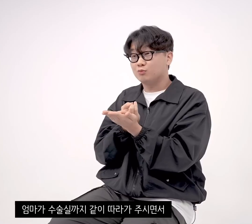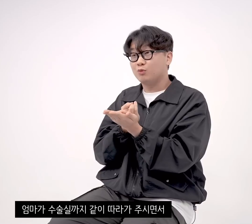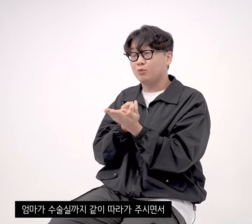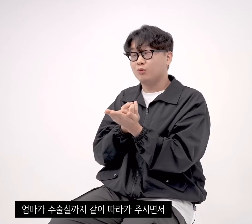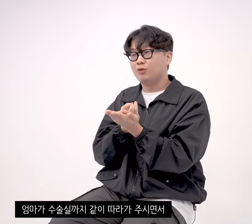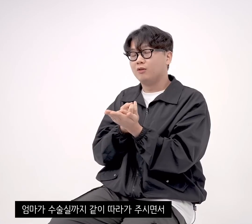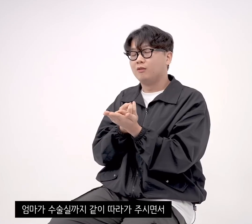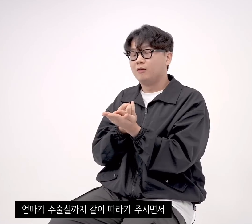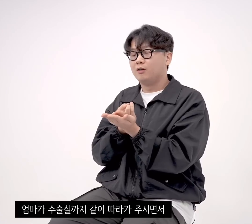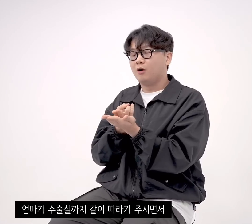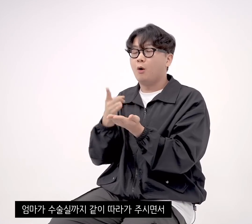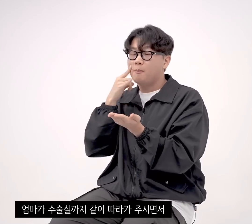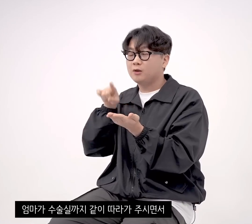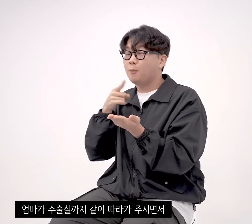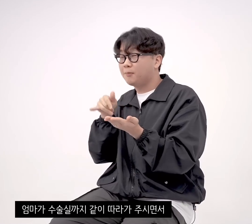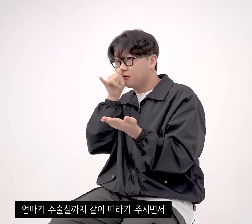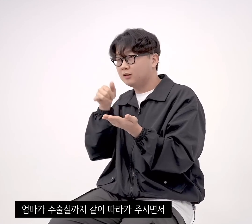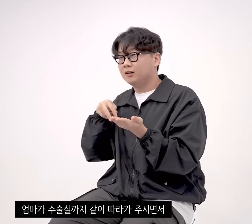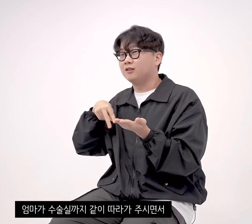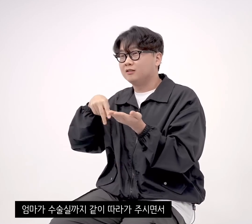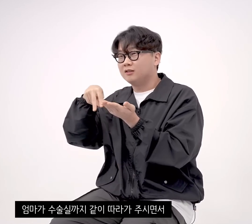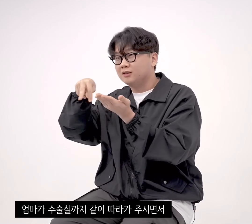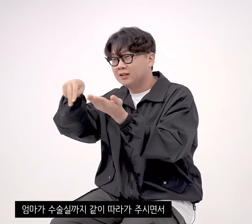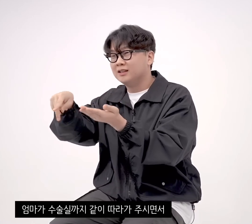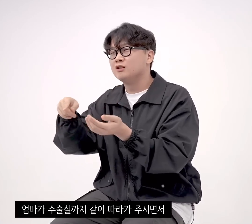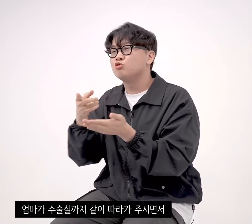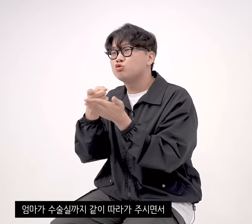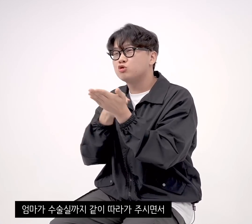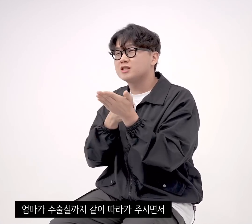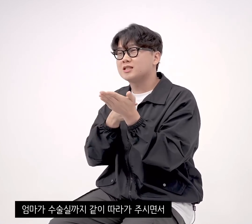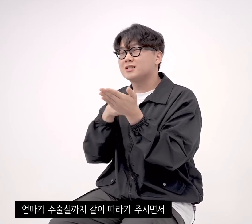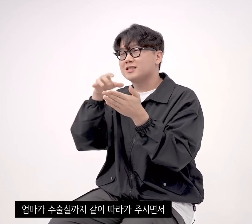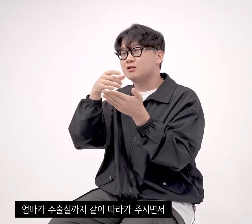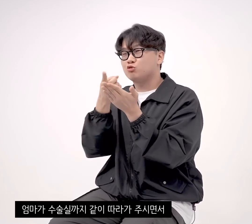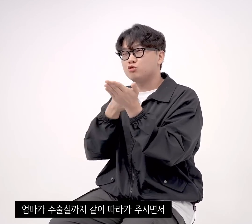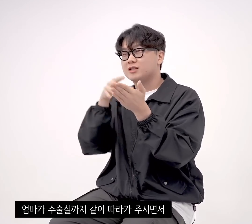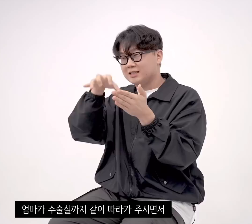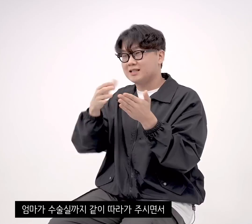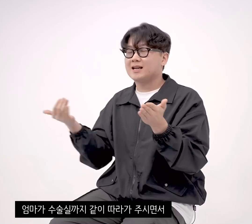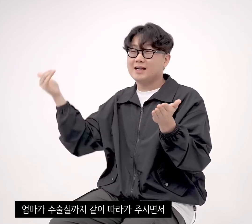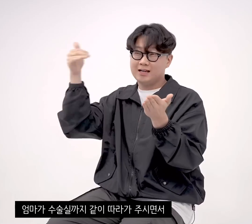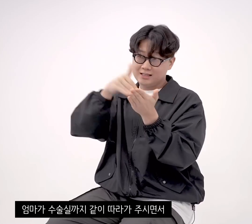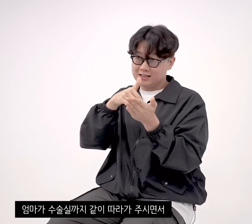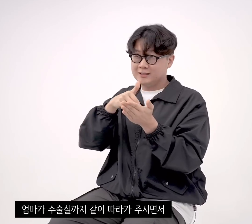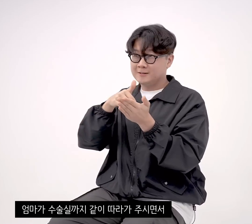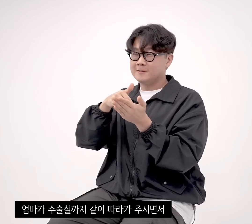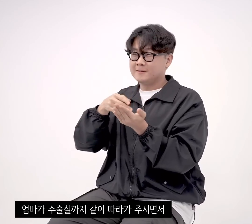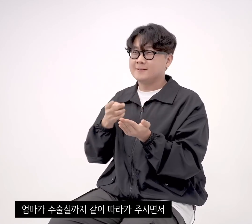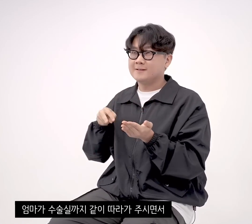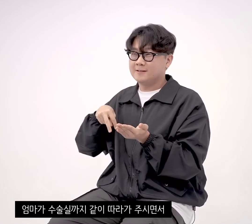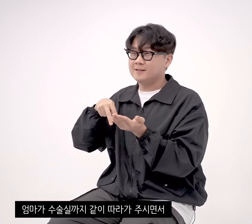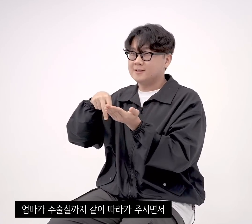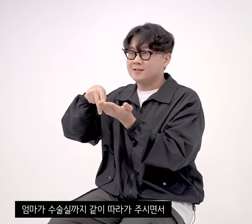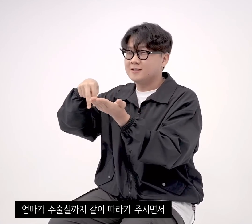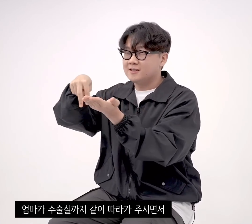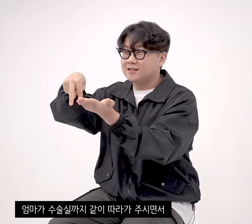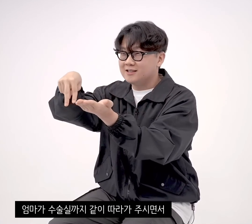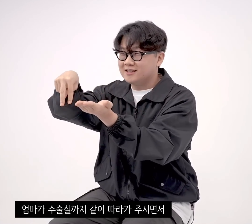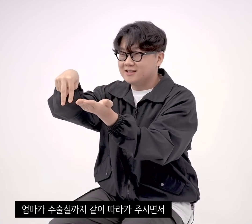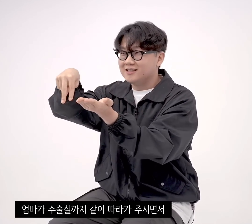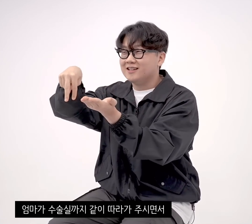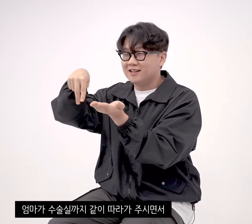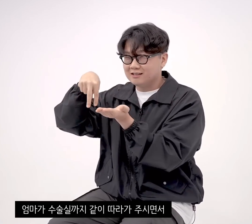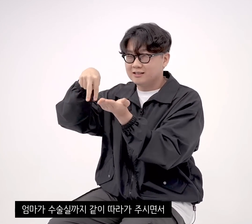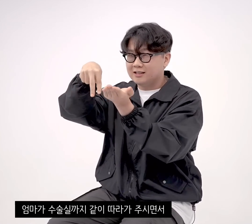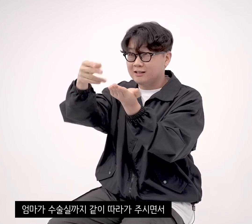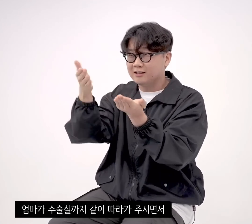My mom followed me to the operating room and